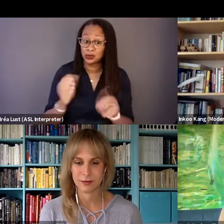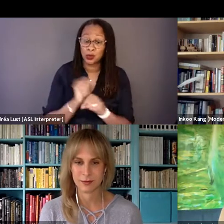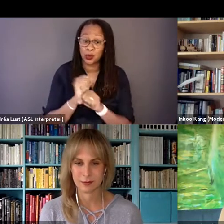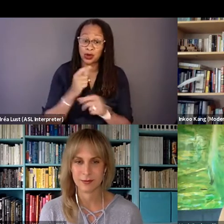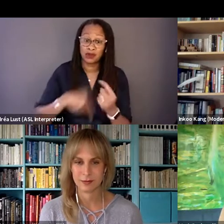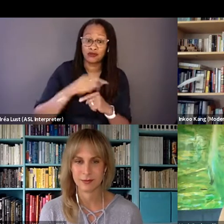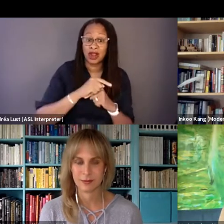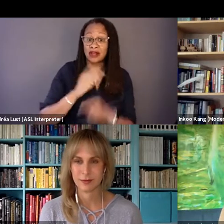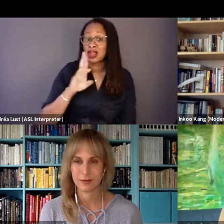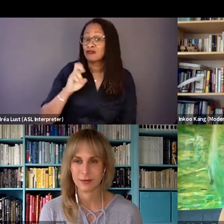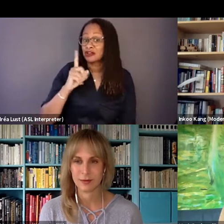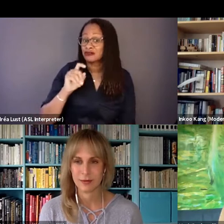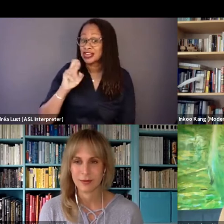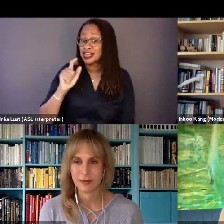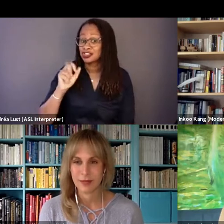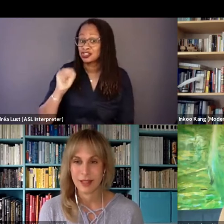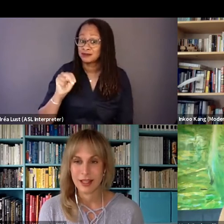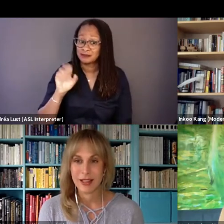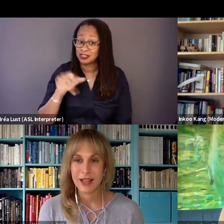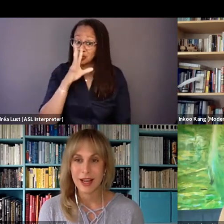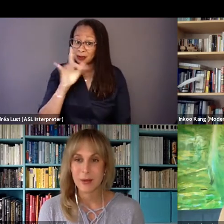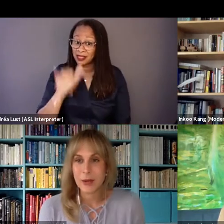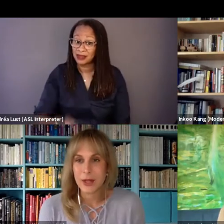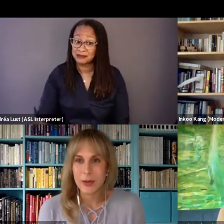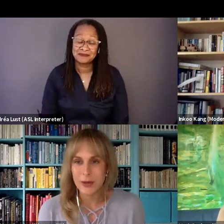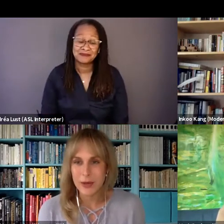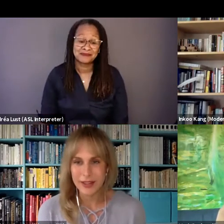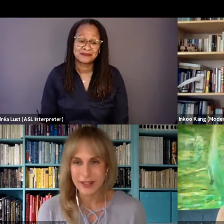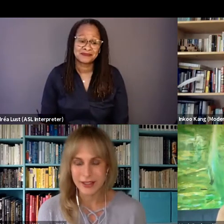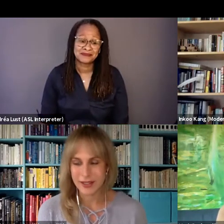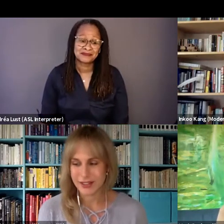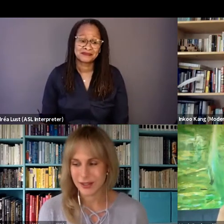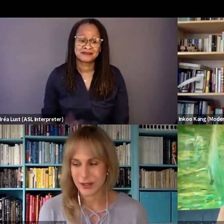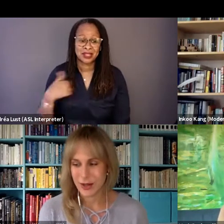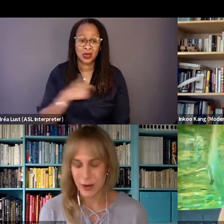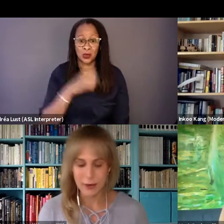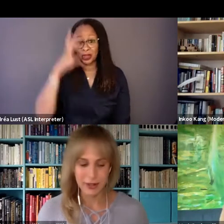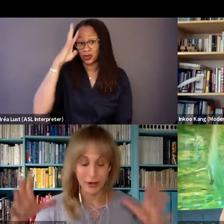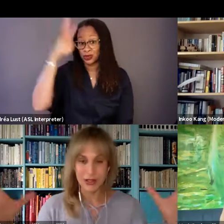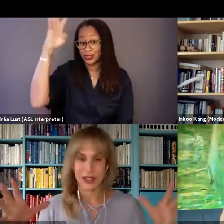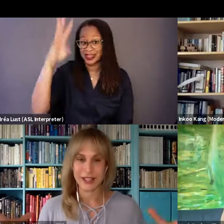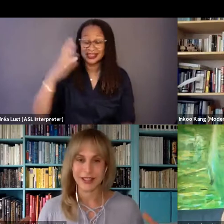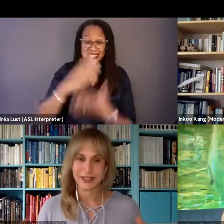Can you guys talk about this? Yeah, well, we created the series during COVID largely